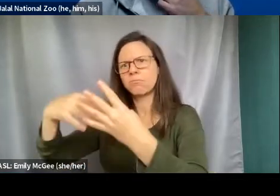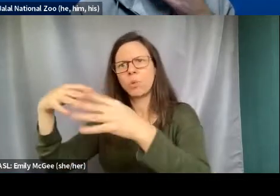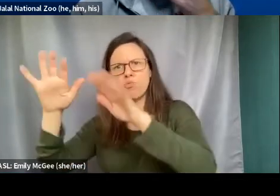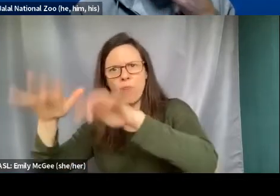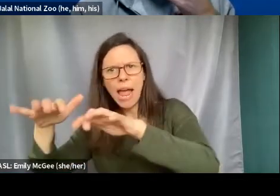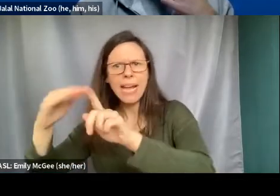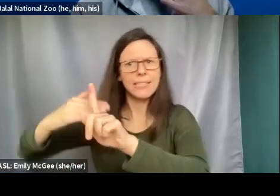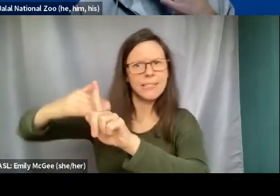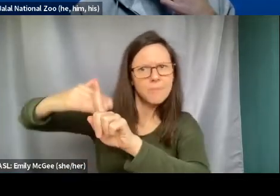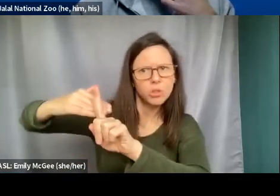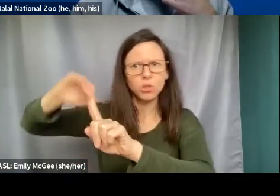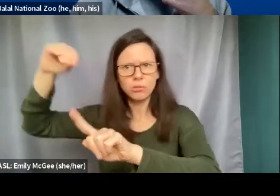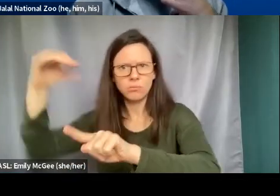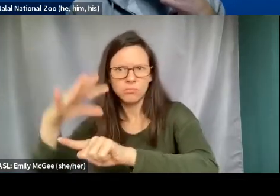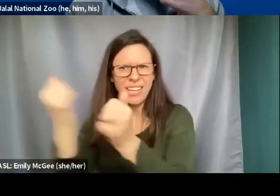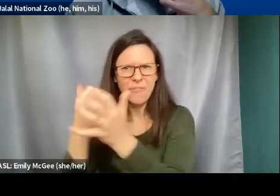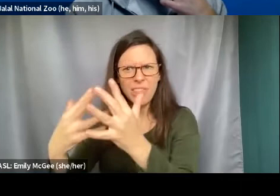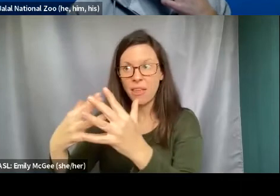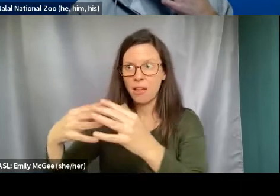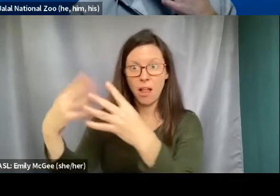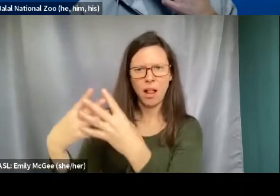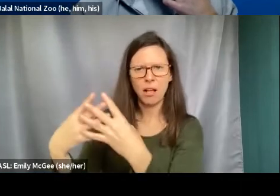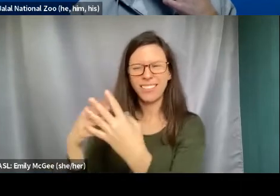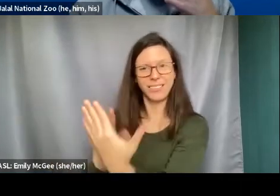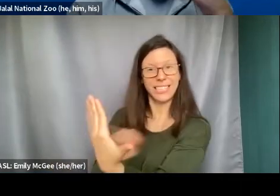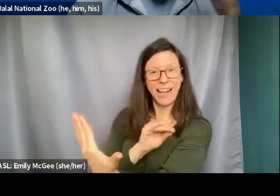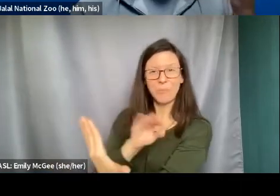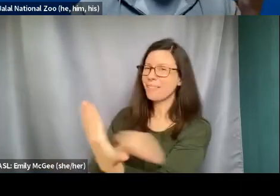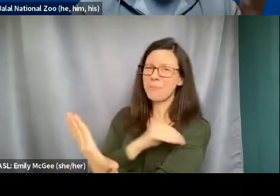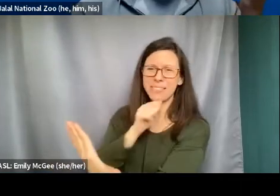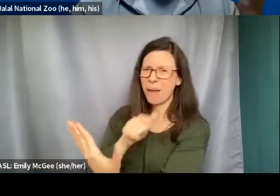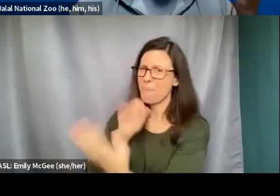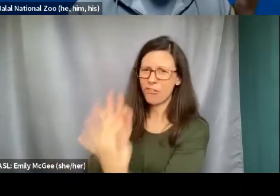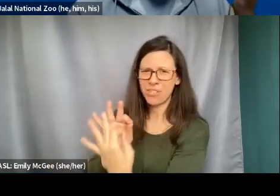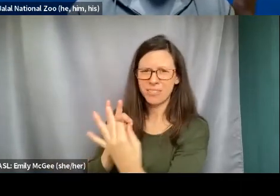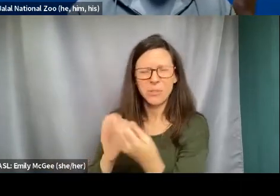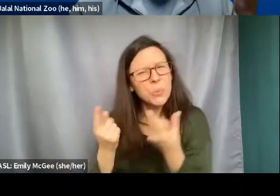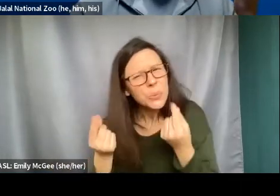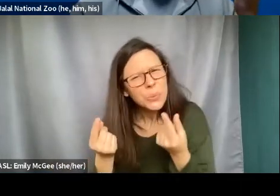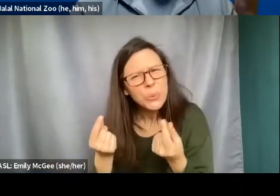all of those things affect it. So how do we do that here in the zoo? >>Jalal: Oh, well yes it's uh, it's a